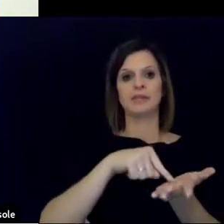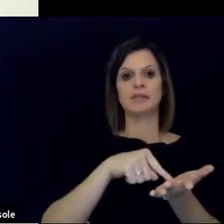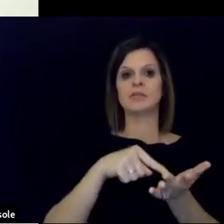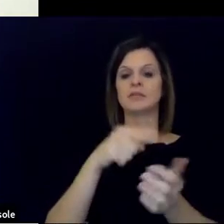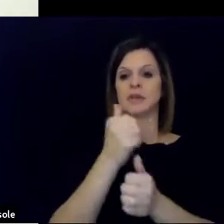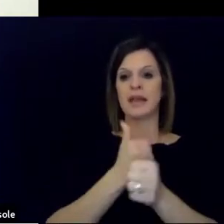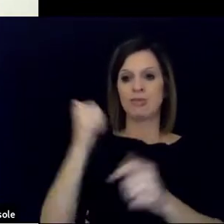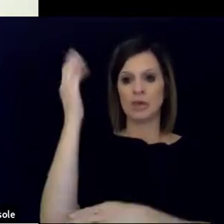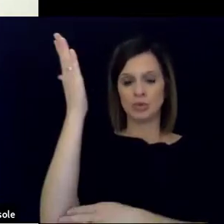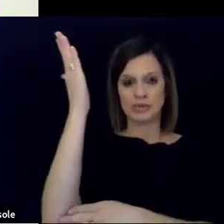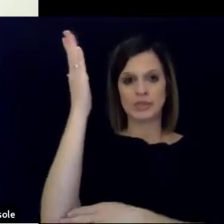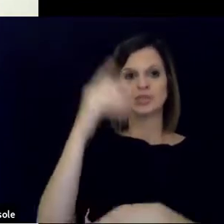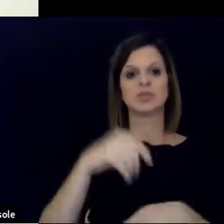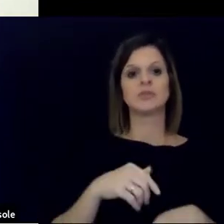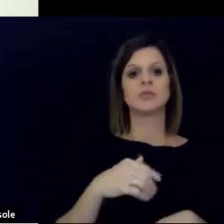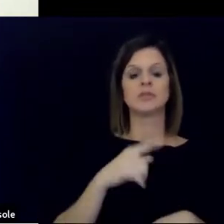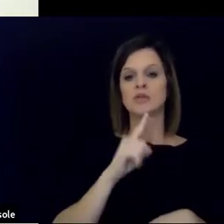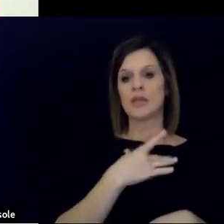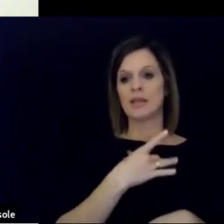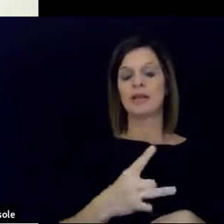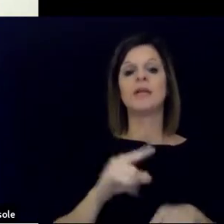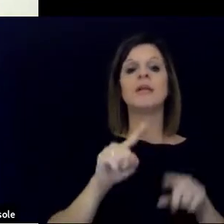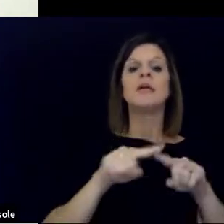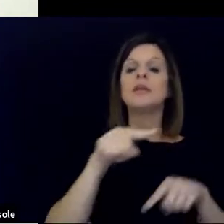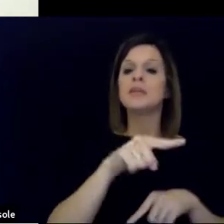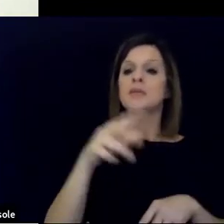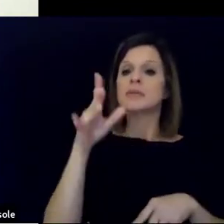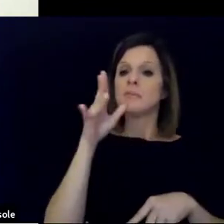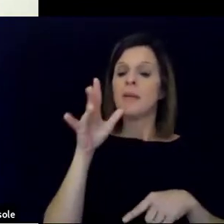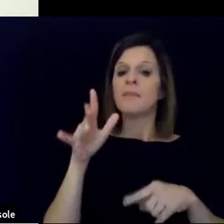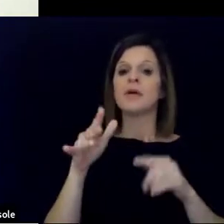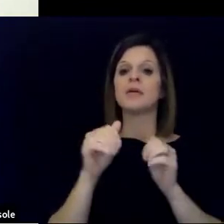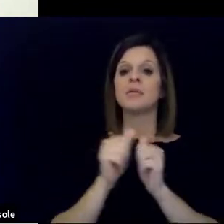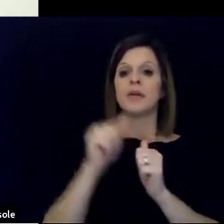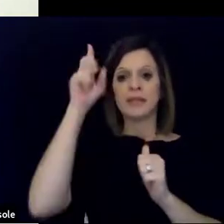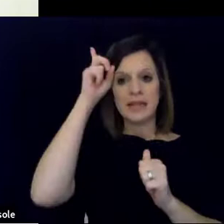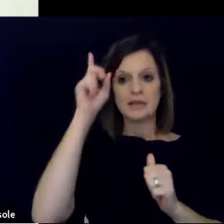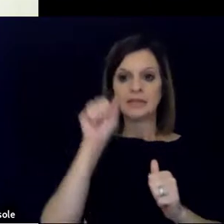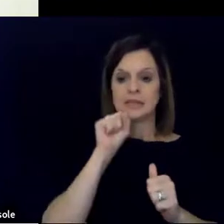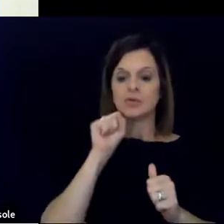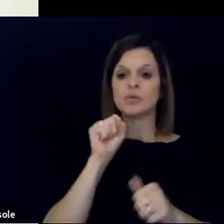and a professor, University of Kansas. But this article I thought was really important.